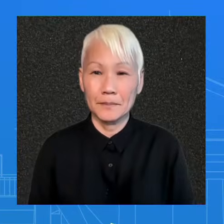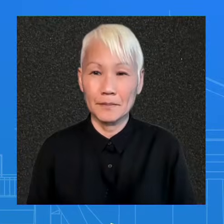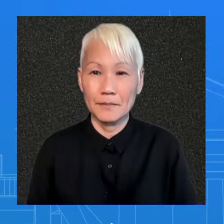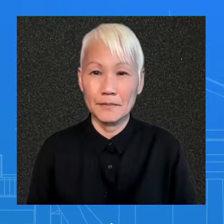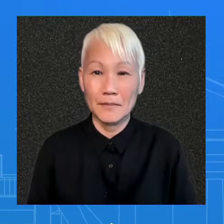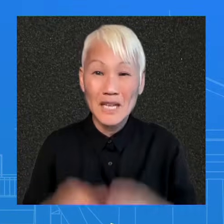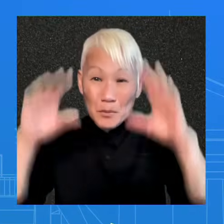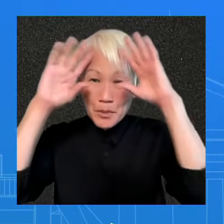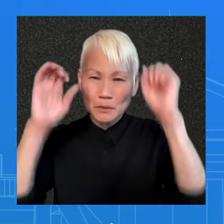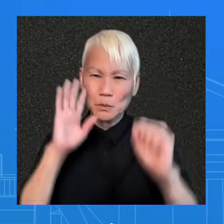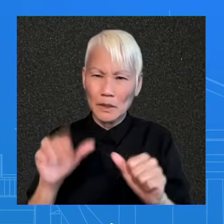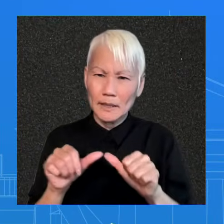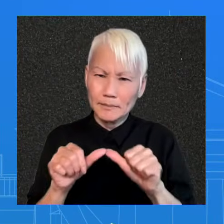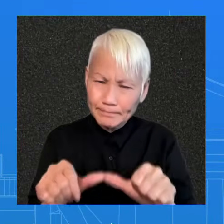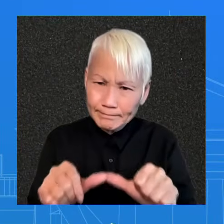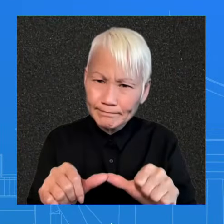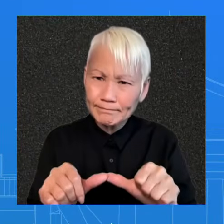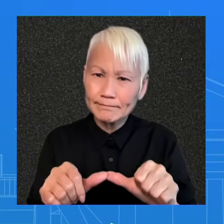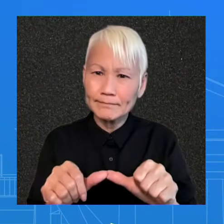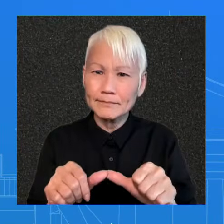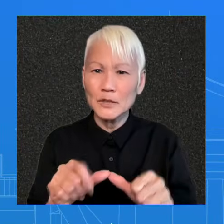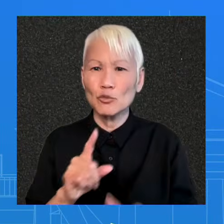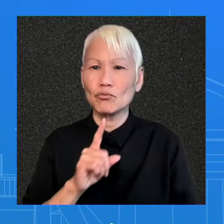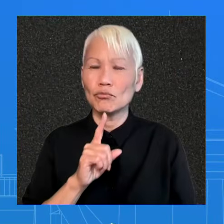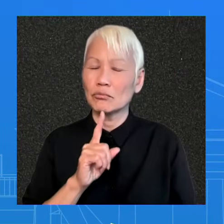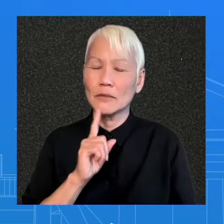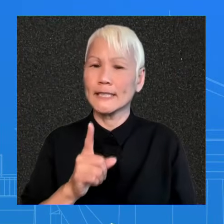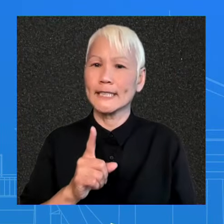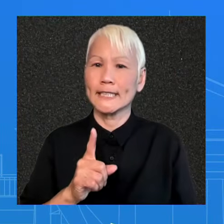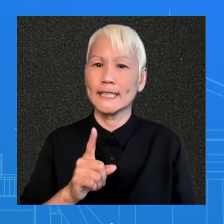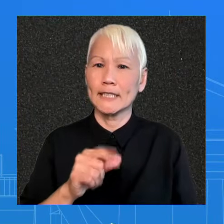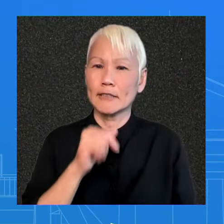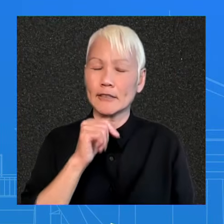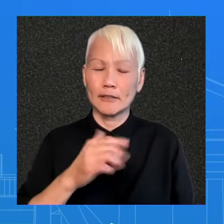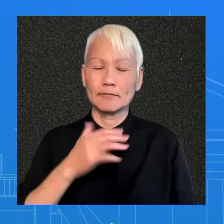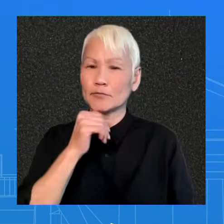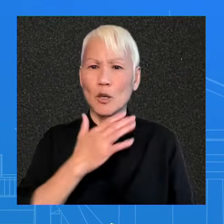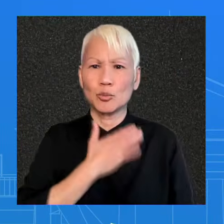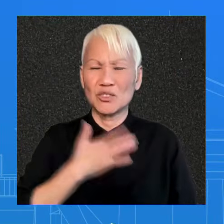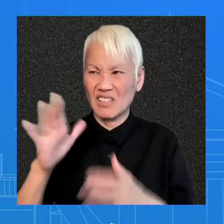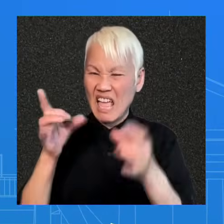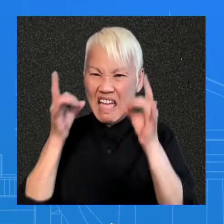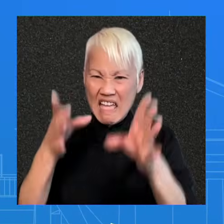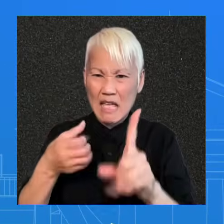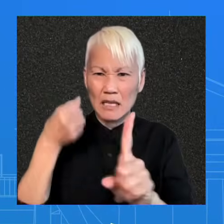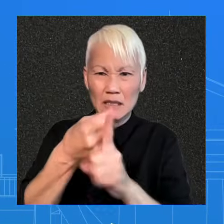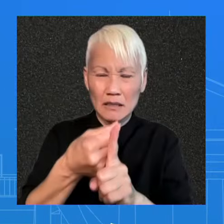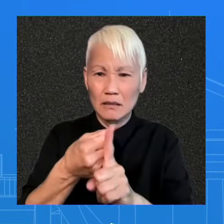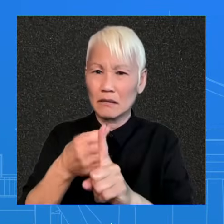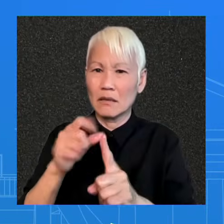It is appalling what we're seeing the hate, the attack on this community. And so the President is going to be very clear